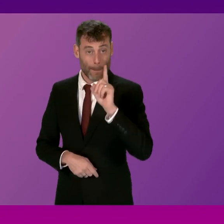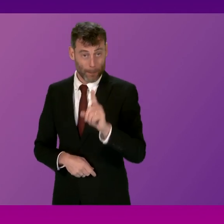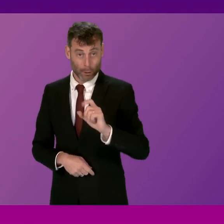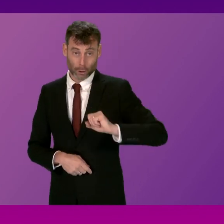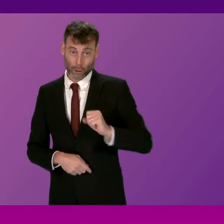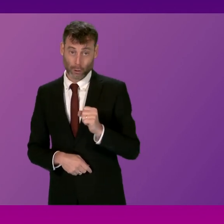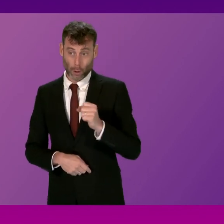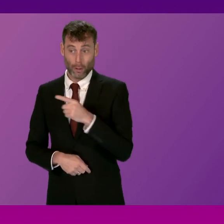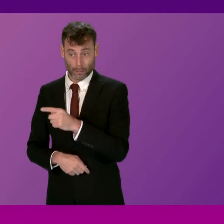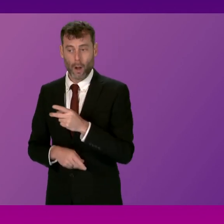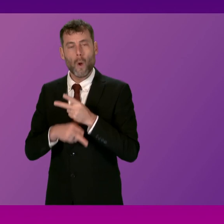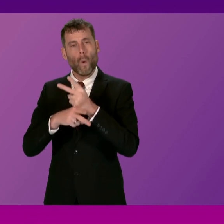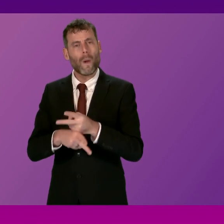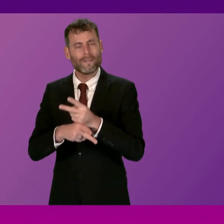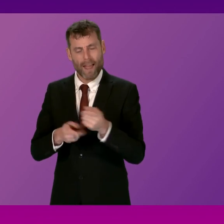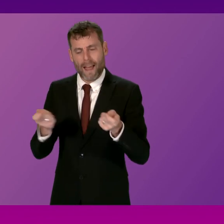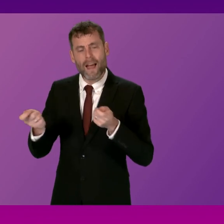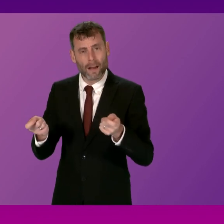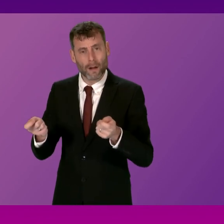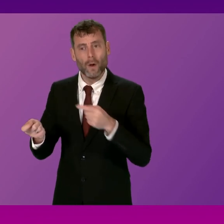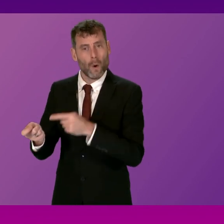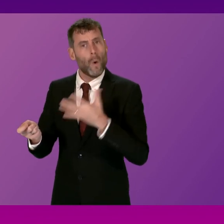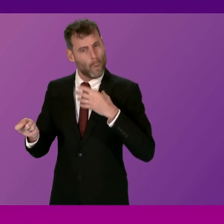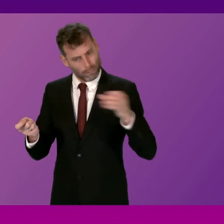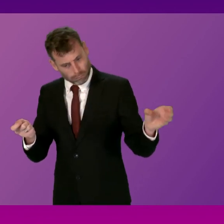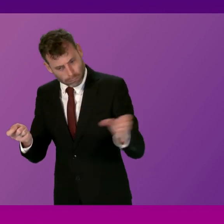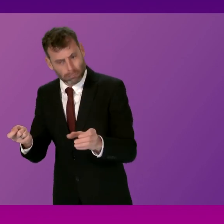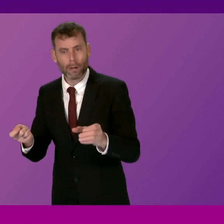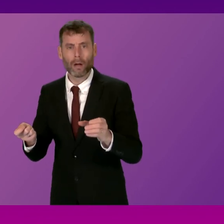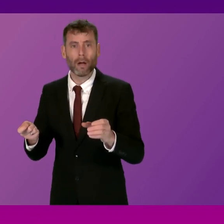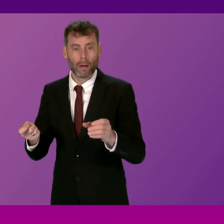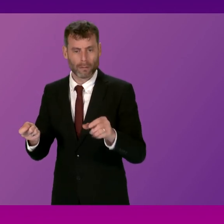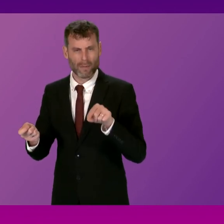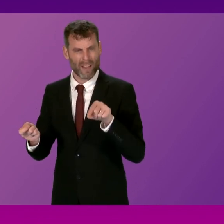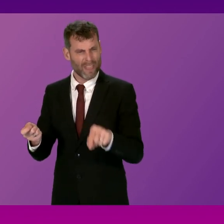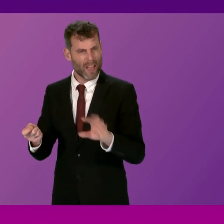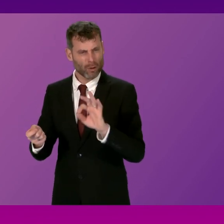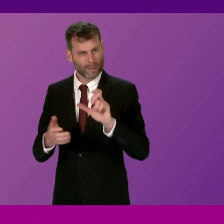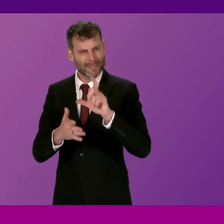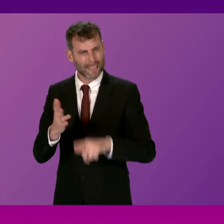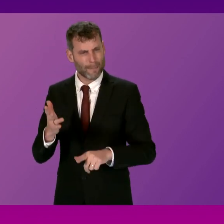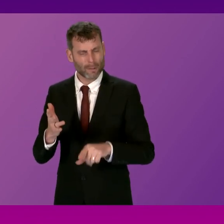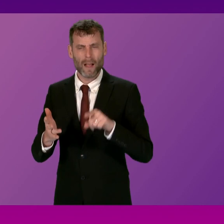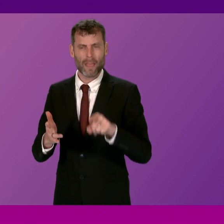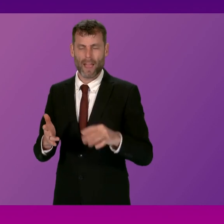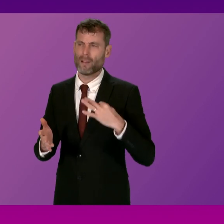appoint a curator to speak for a person deemed not to have the capacity to communicate, even though that person actually has such capacity.